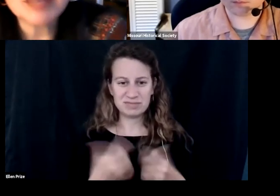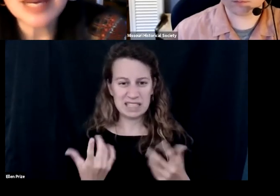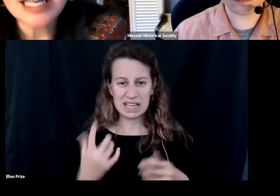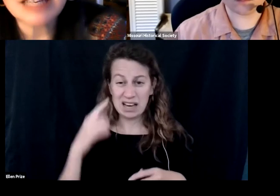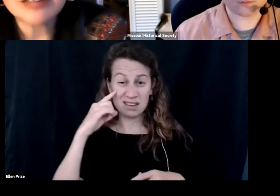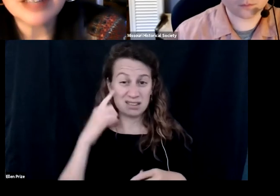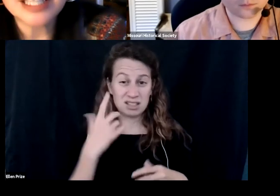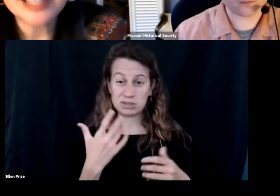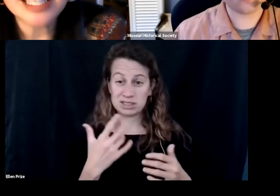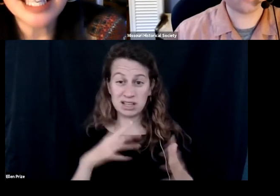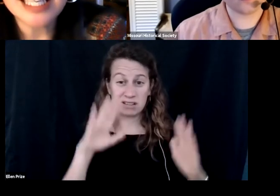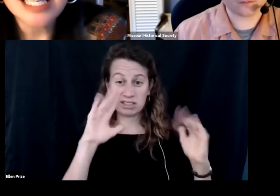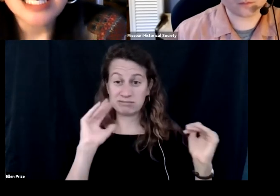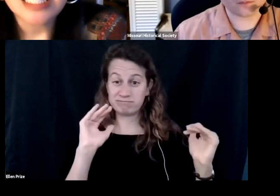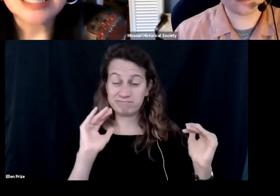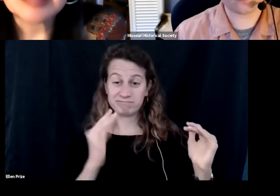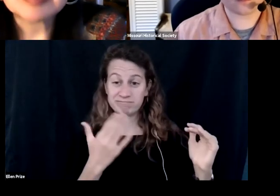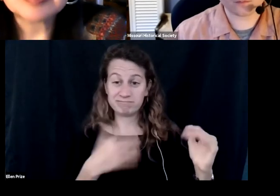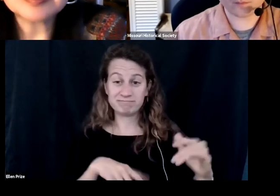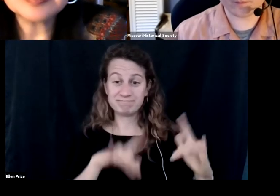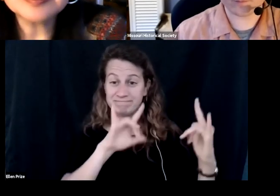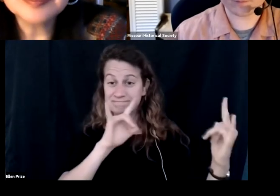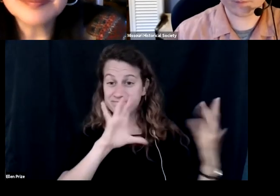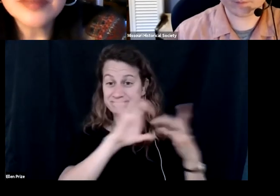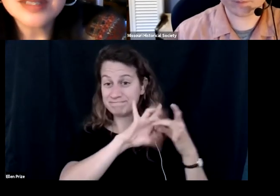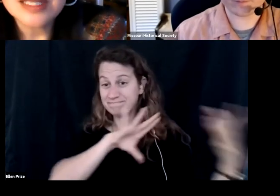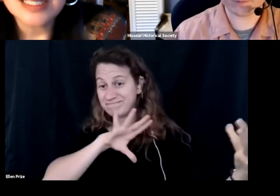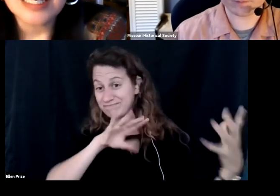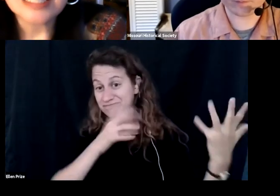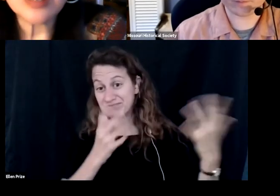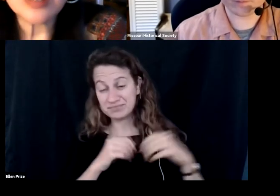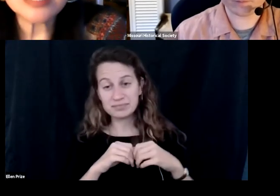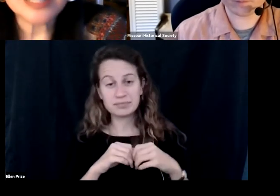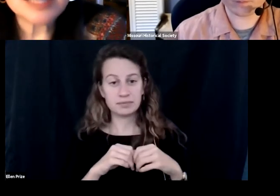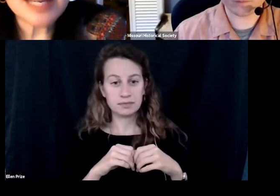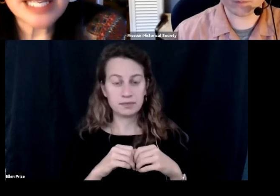Japan and visit my father's side of the family from the Goya and learn more about that side if